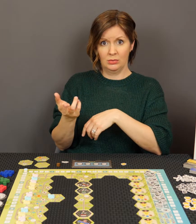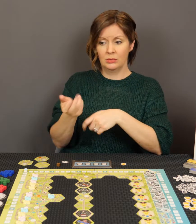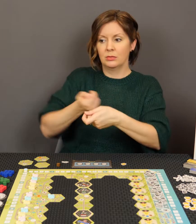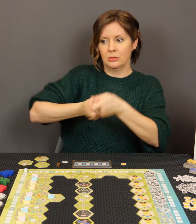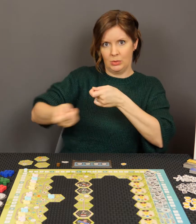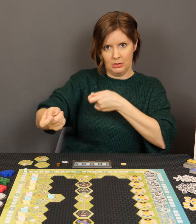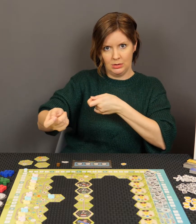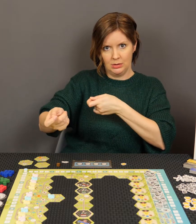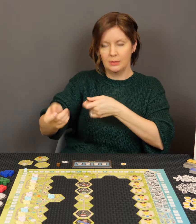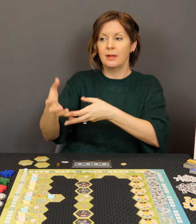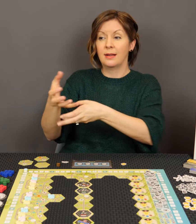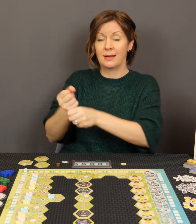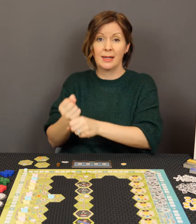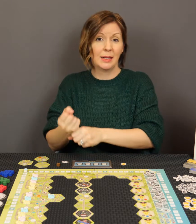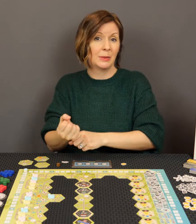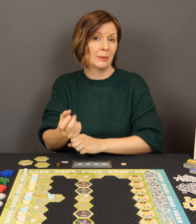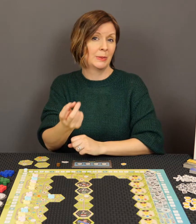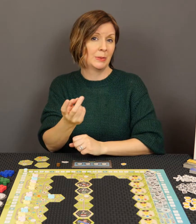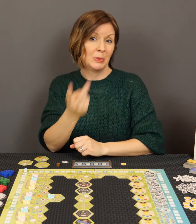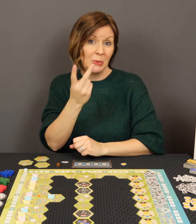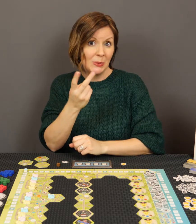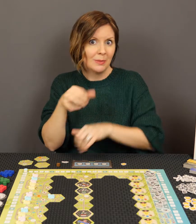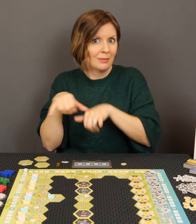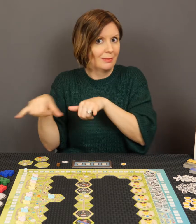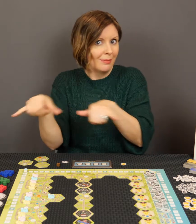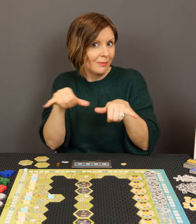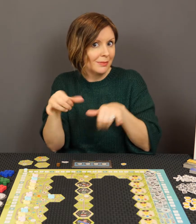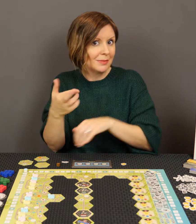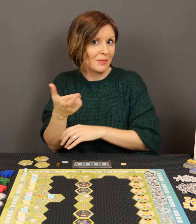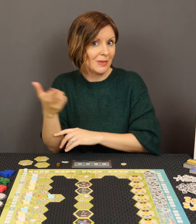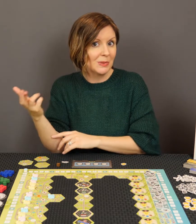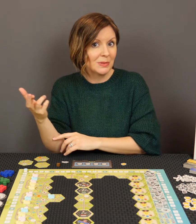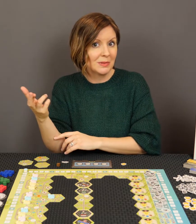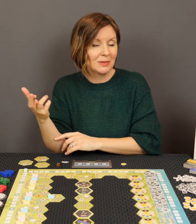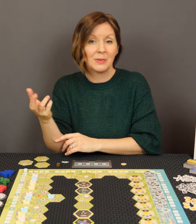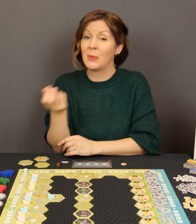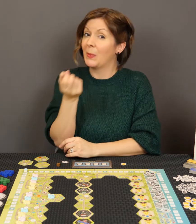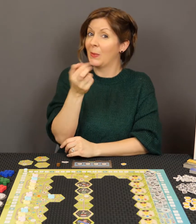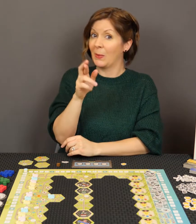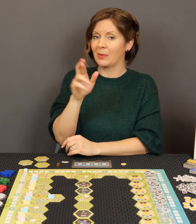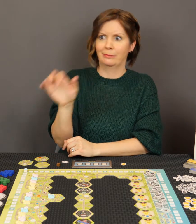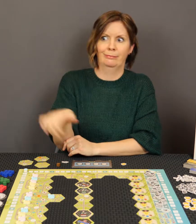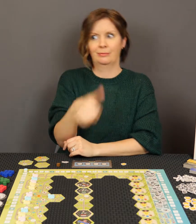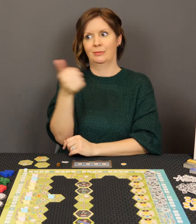One of your rare resources you can trade in and get 2 common resources or